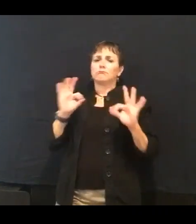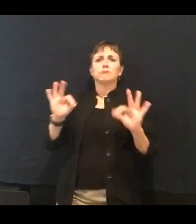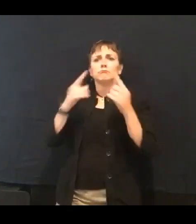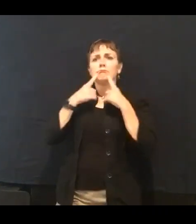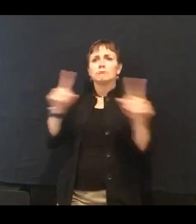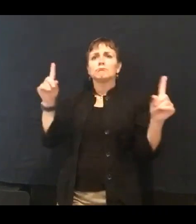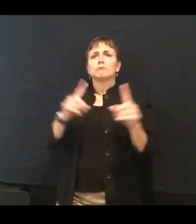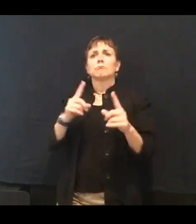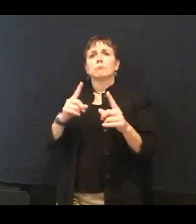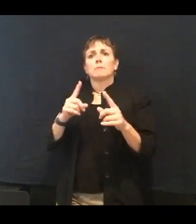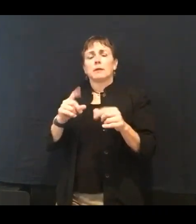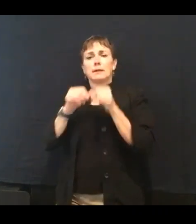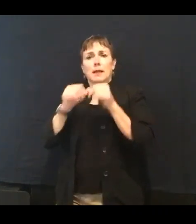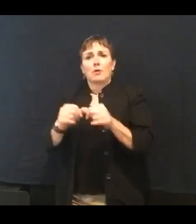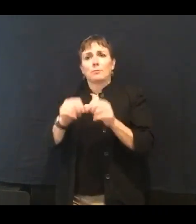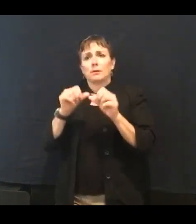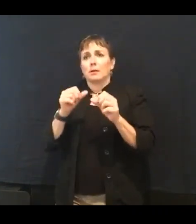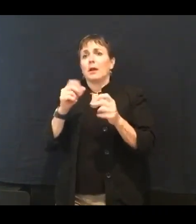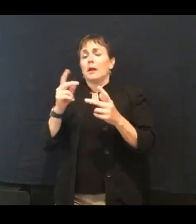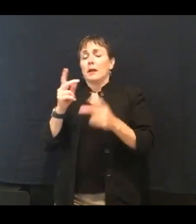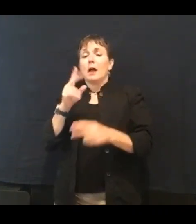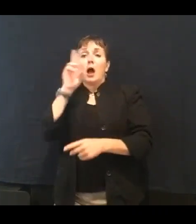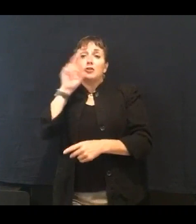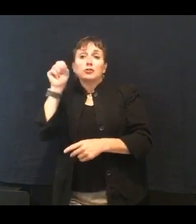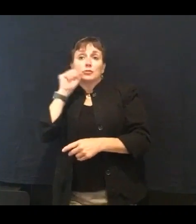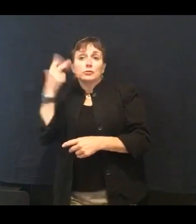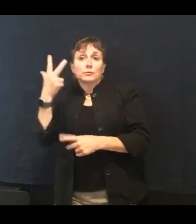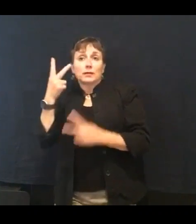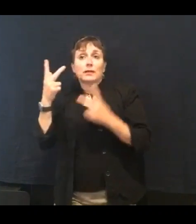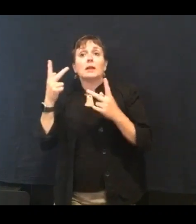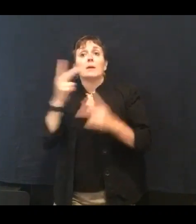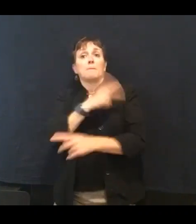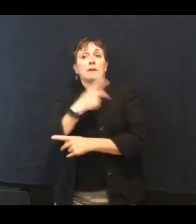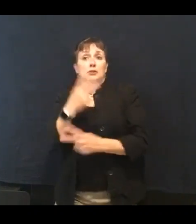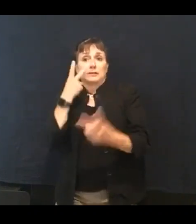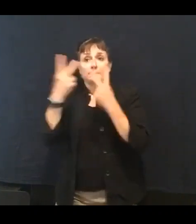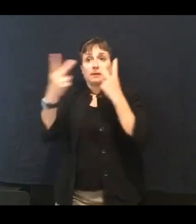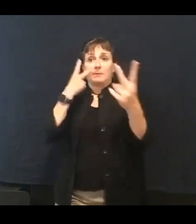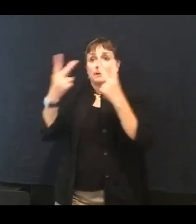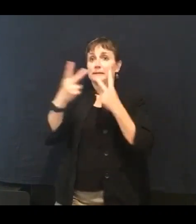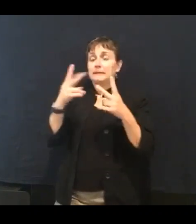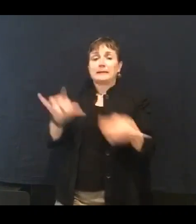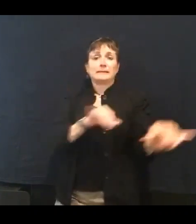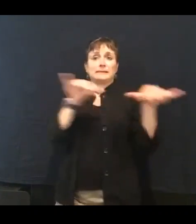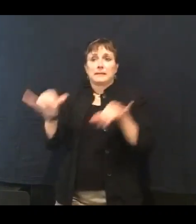in Usher III patients as it was with hearing. Finally,